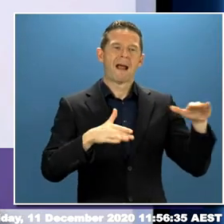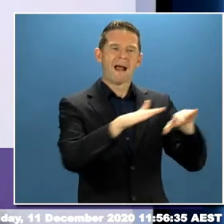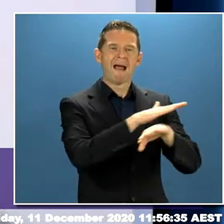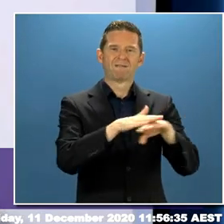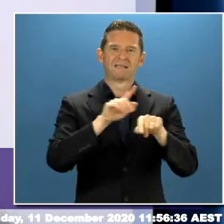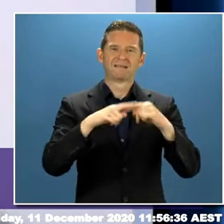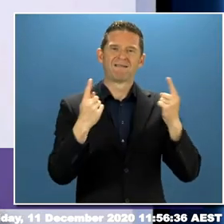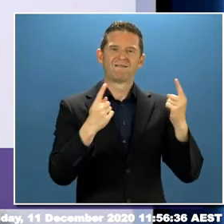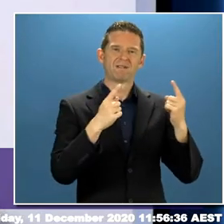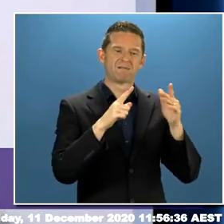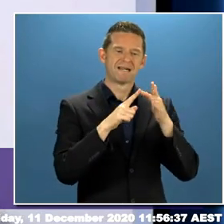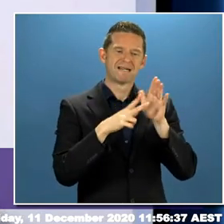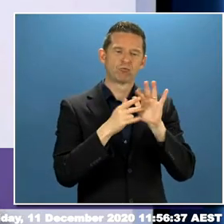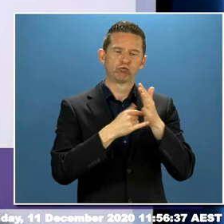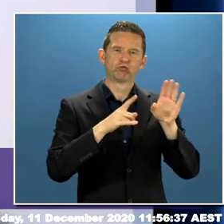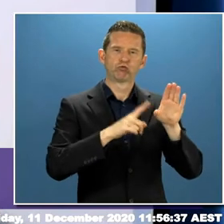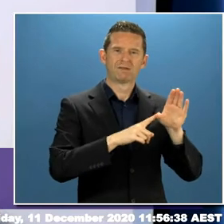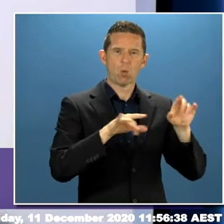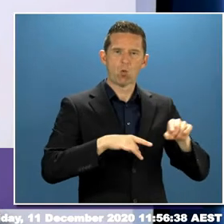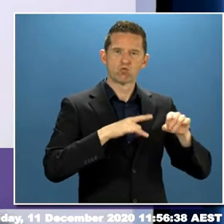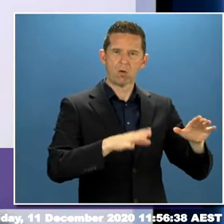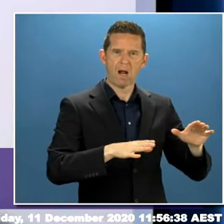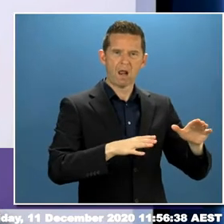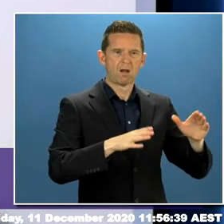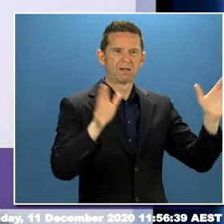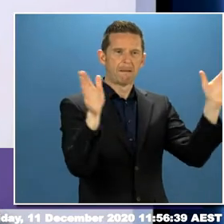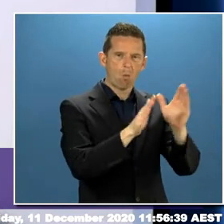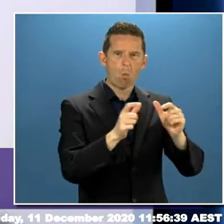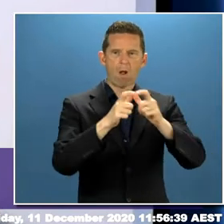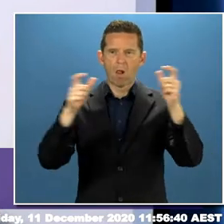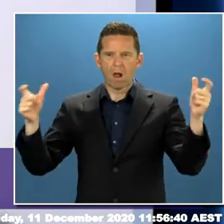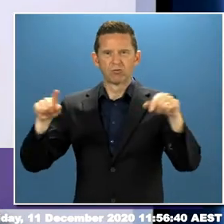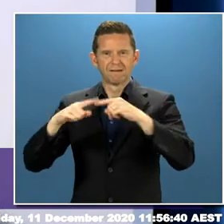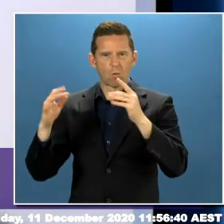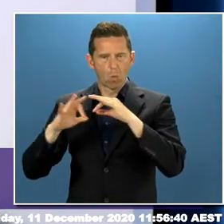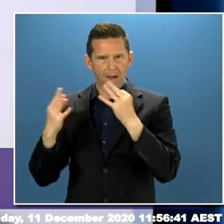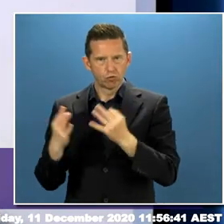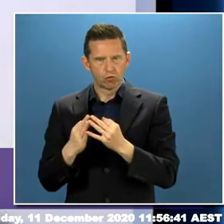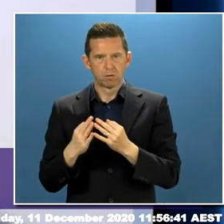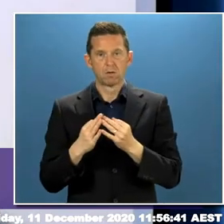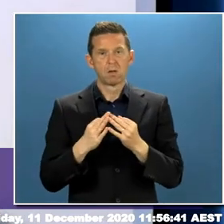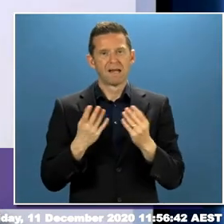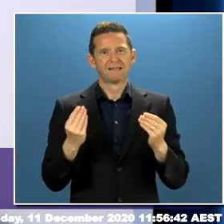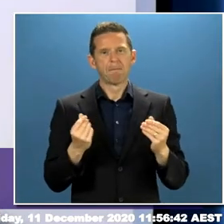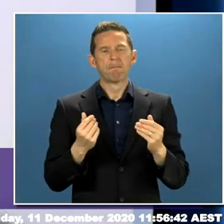Australia, and they range from small to medium enterprises up to ASX top 50.